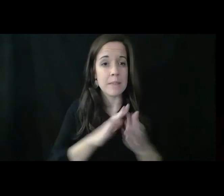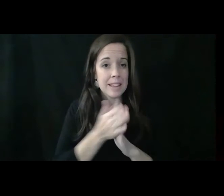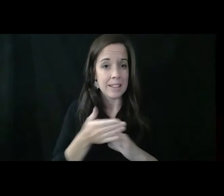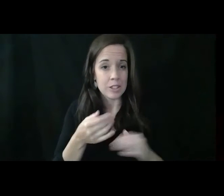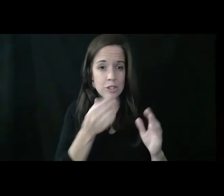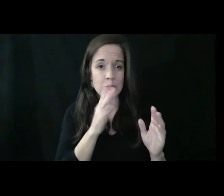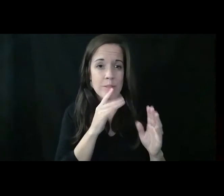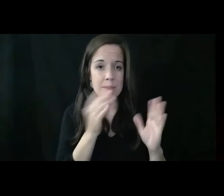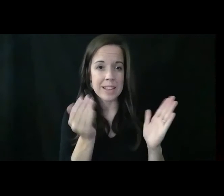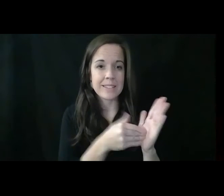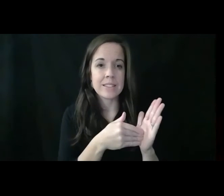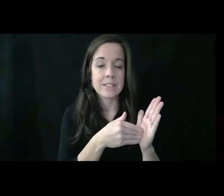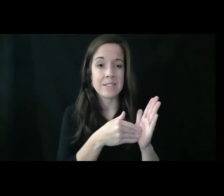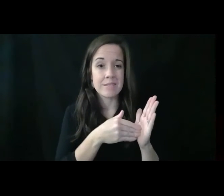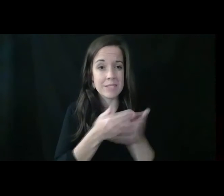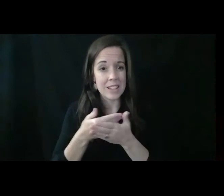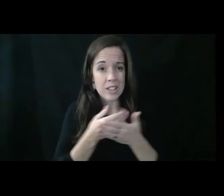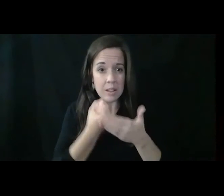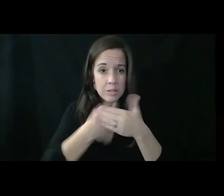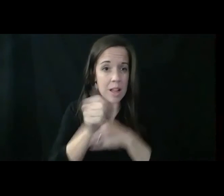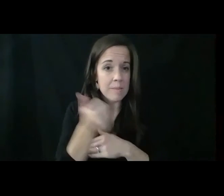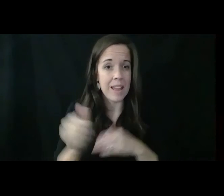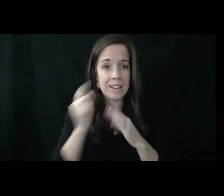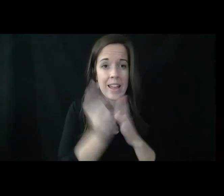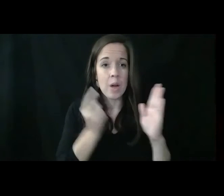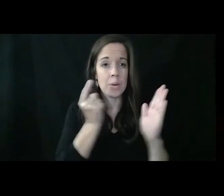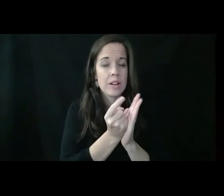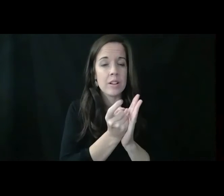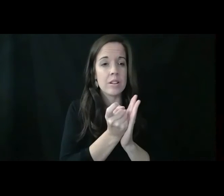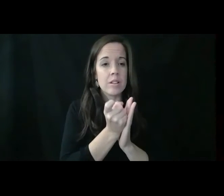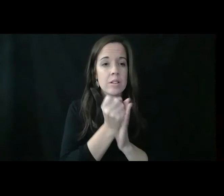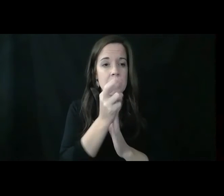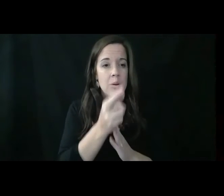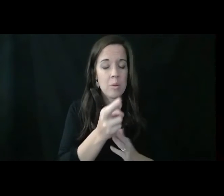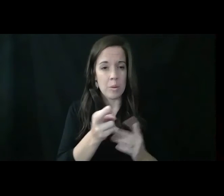The child could come at any hour. (Or a gunshot victim off the twisting streets).